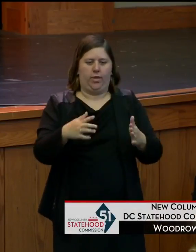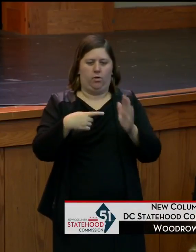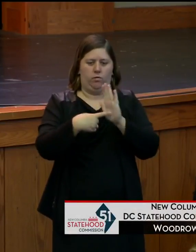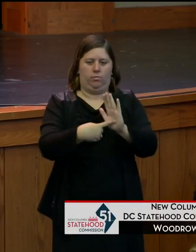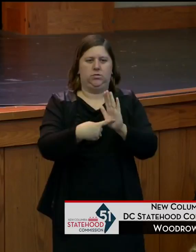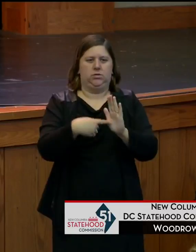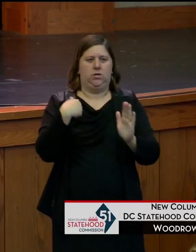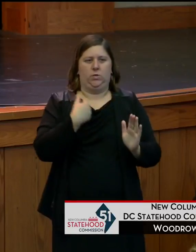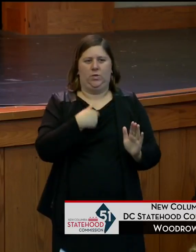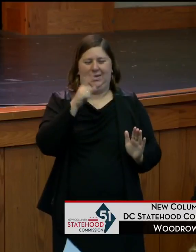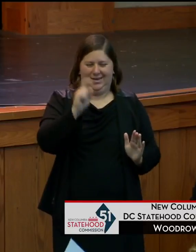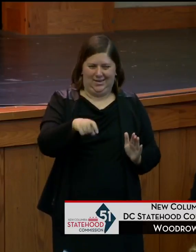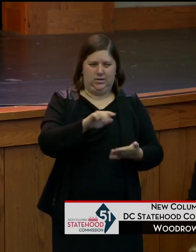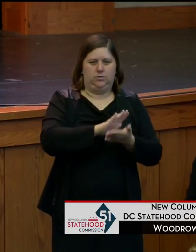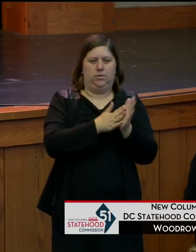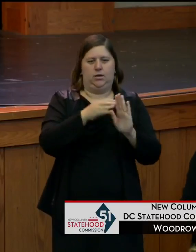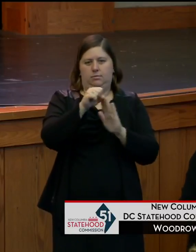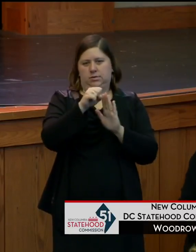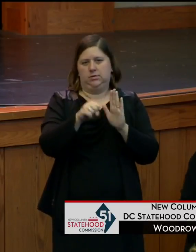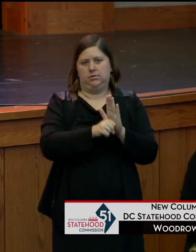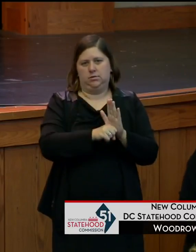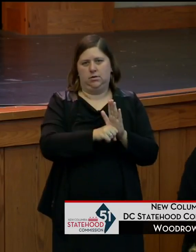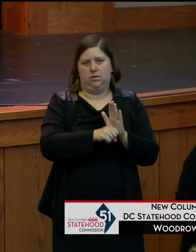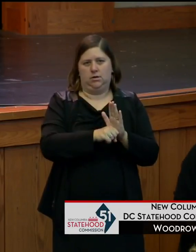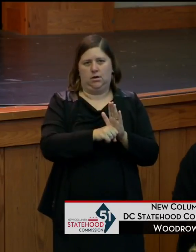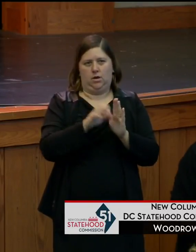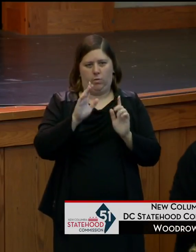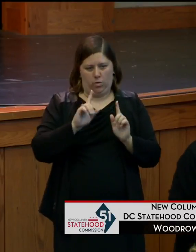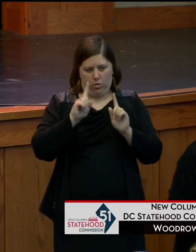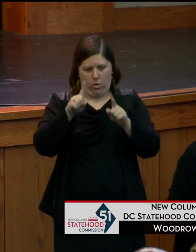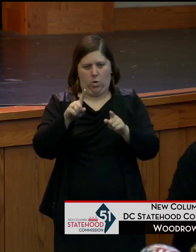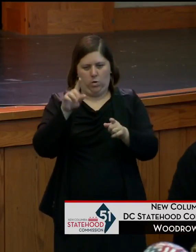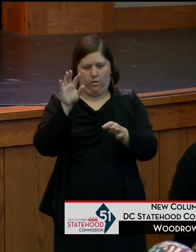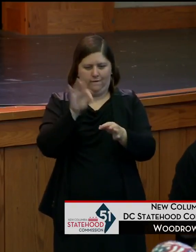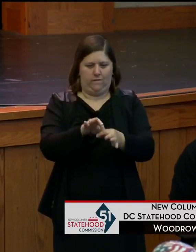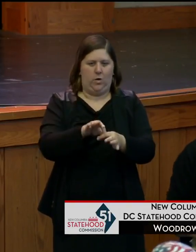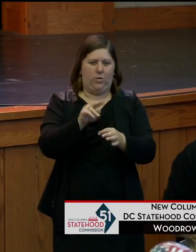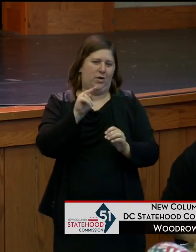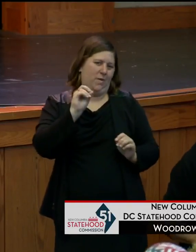WE NEED STATEHOOD AND WE WILL ALL GO TO THE POLLS IN NOVEMBER.